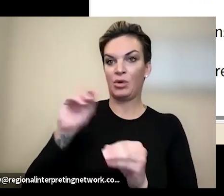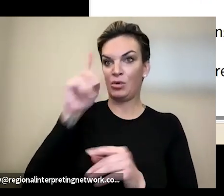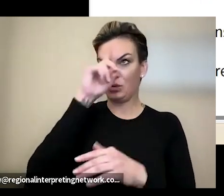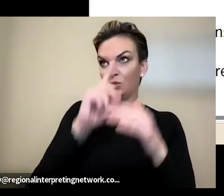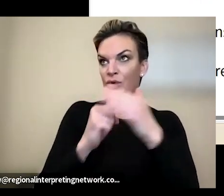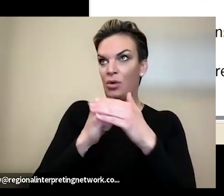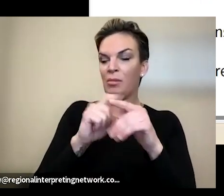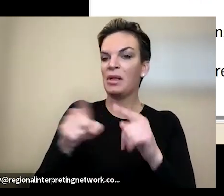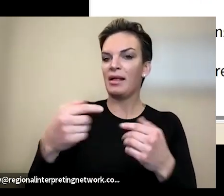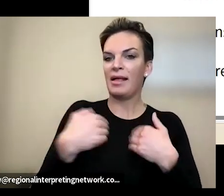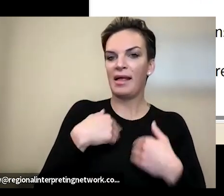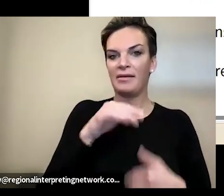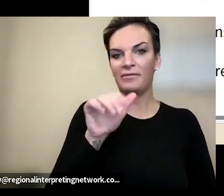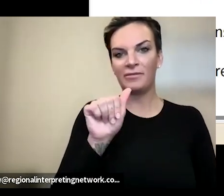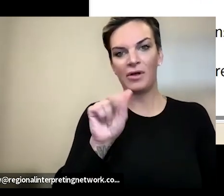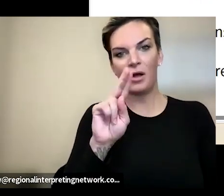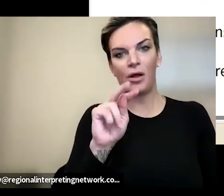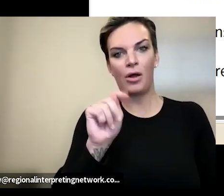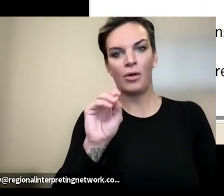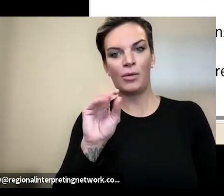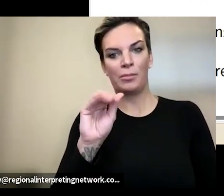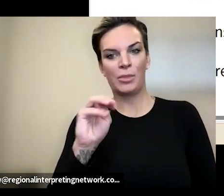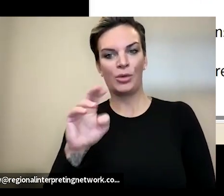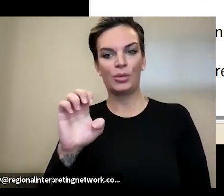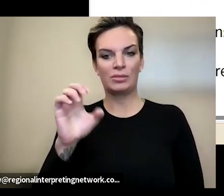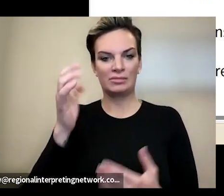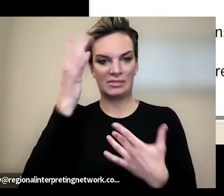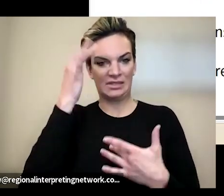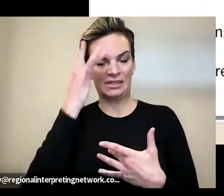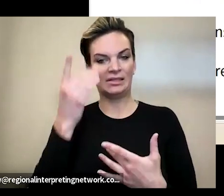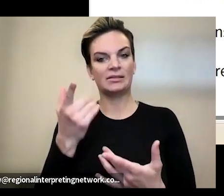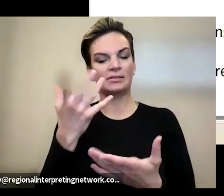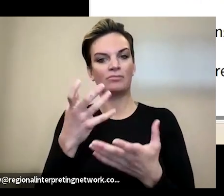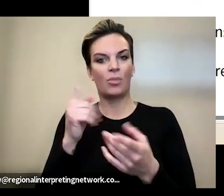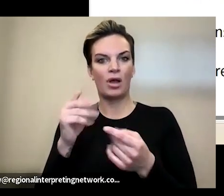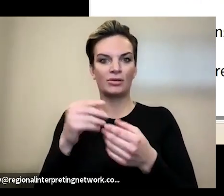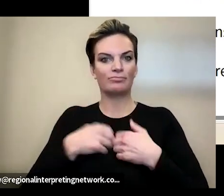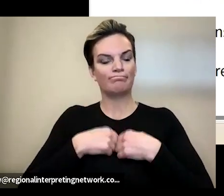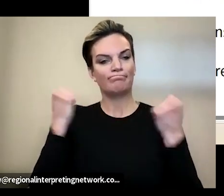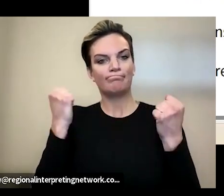autoimmune disease and they want to talk about that too so being aware that it's not just